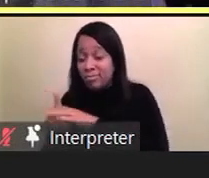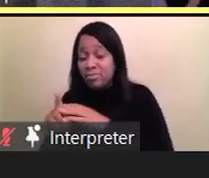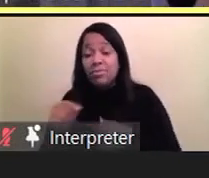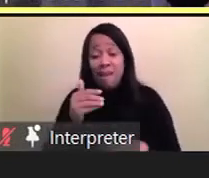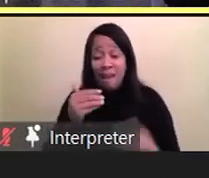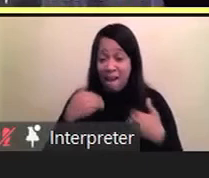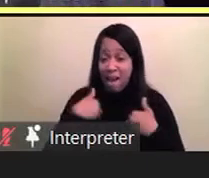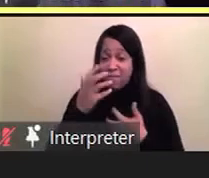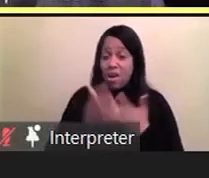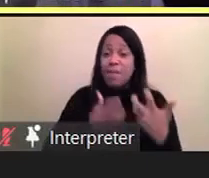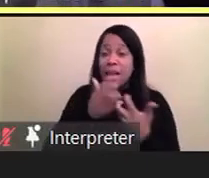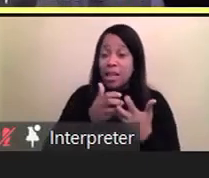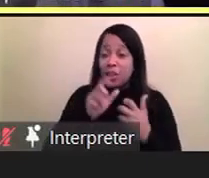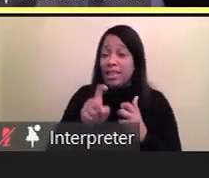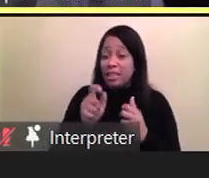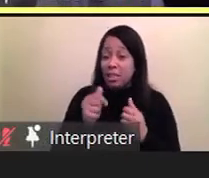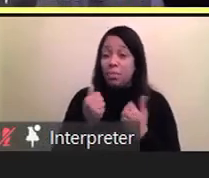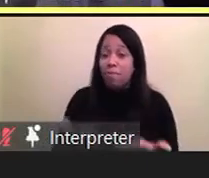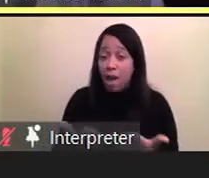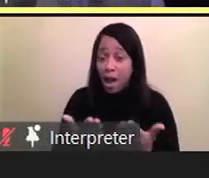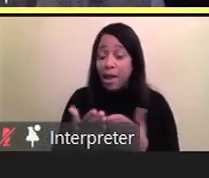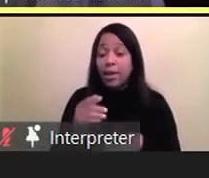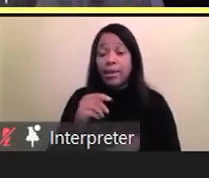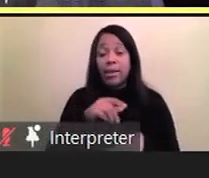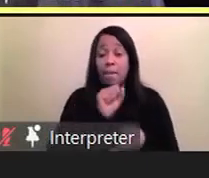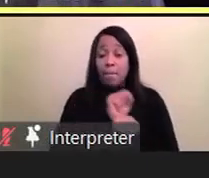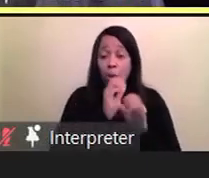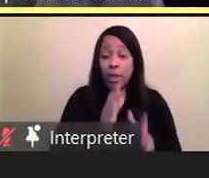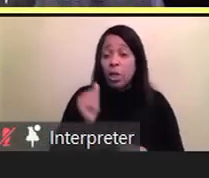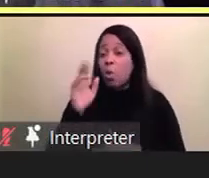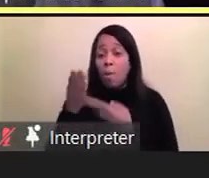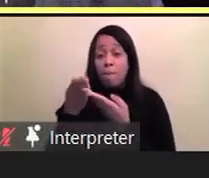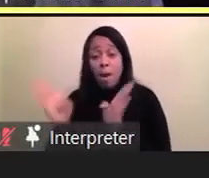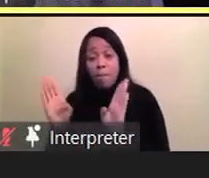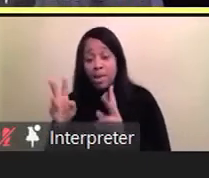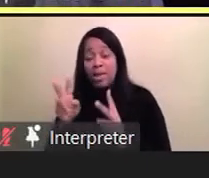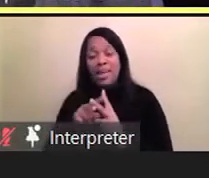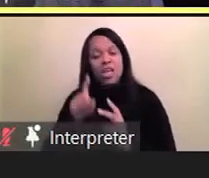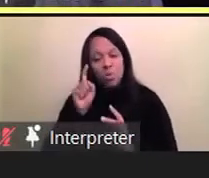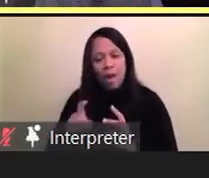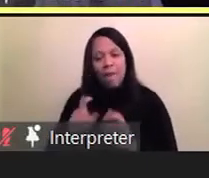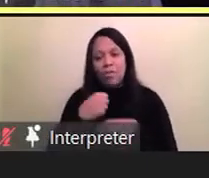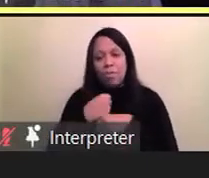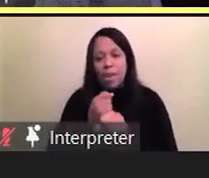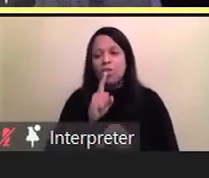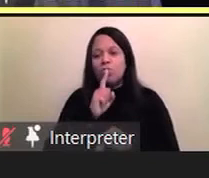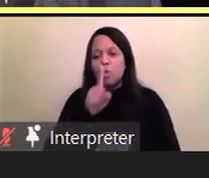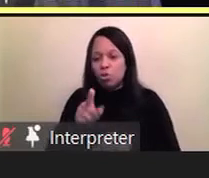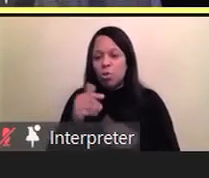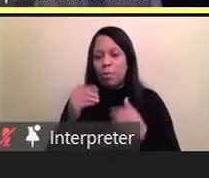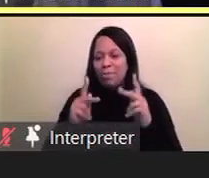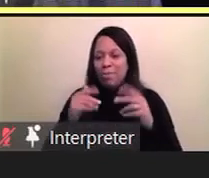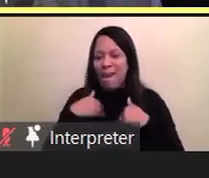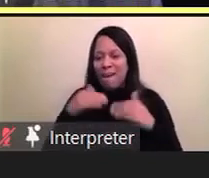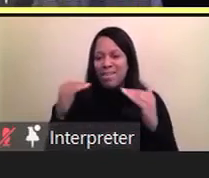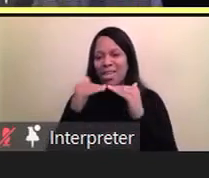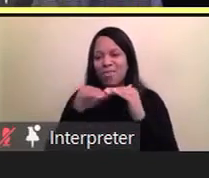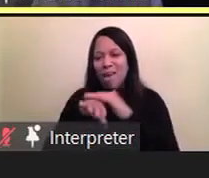whether it's to the public or to employees, that has to be made so that everyone's on equal footing.